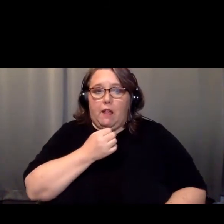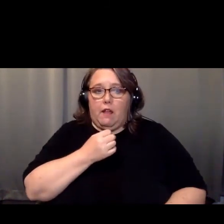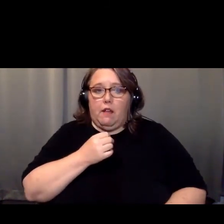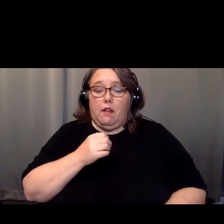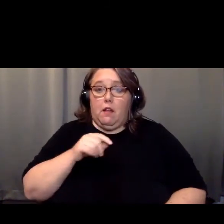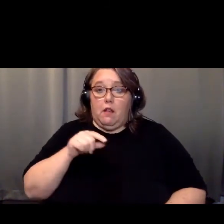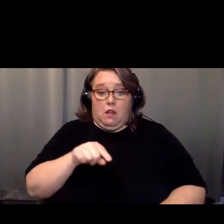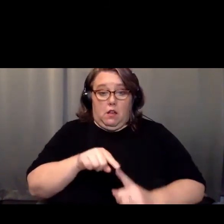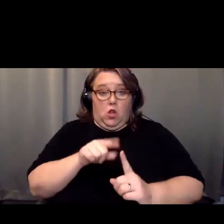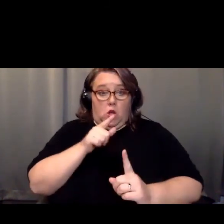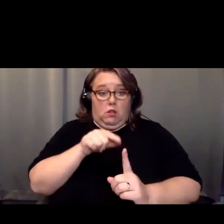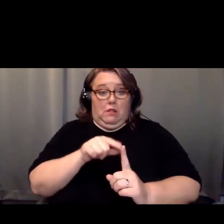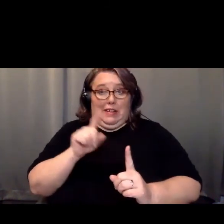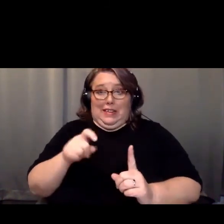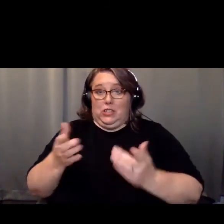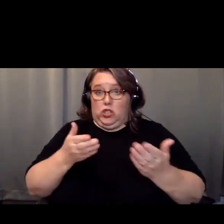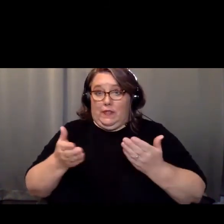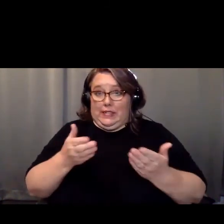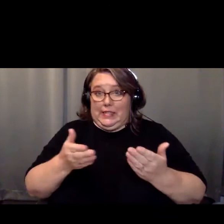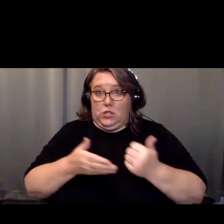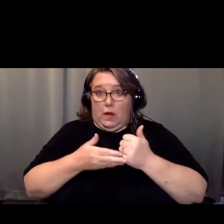or needs services to help them prepare